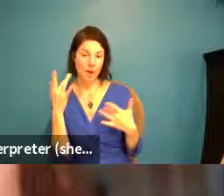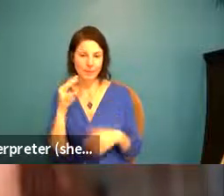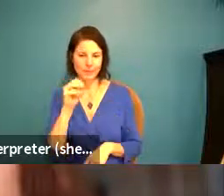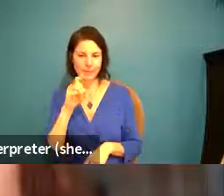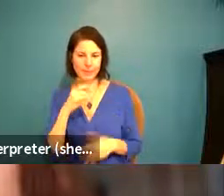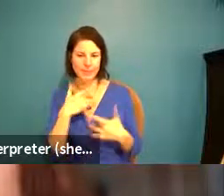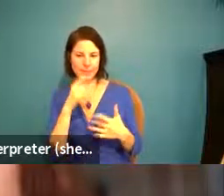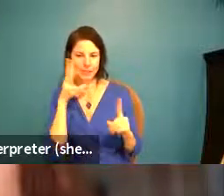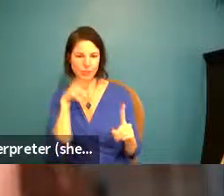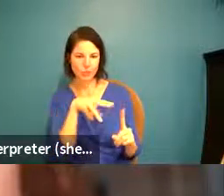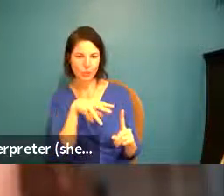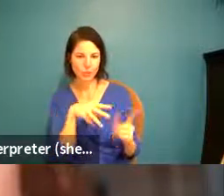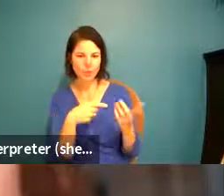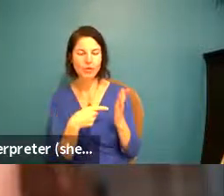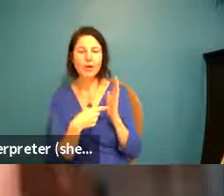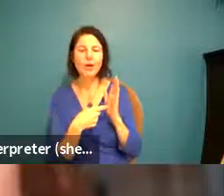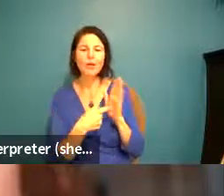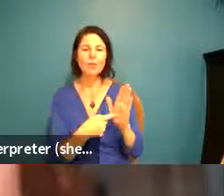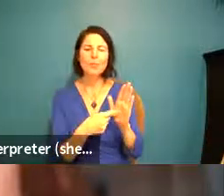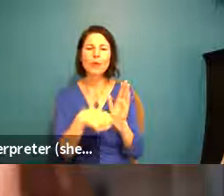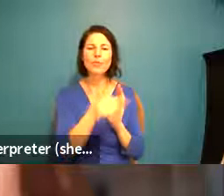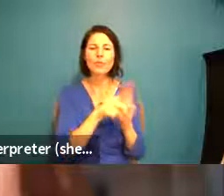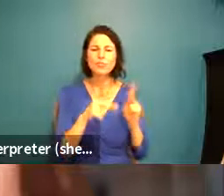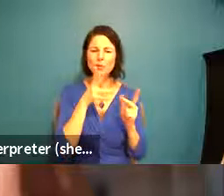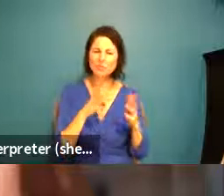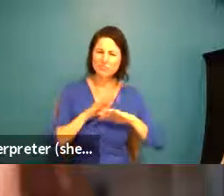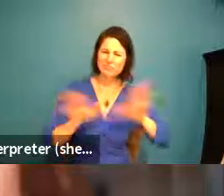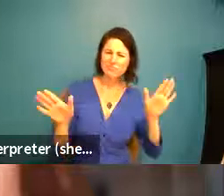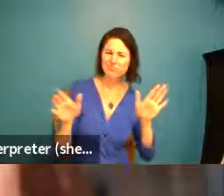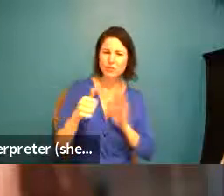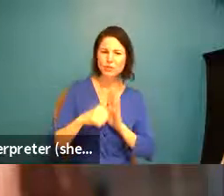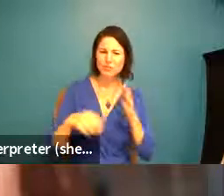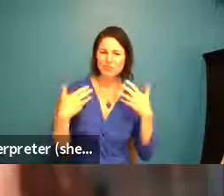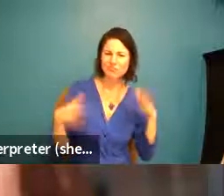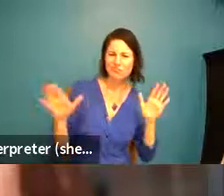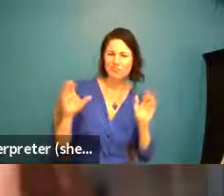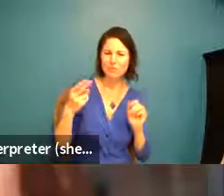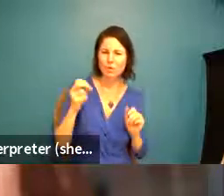trans woman who don't choose to undergo hormones or surgery. And that would include the people on the right hand side of your